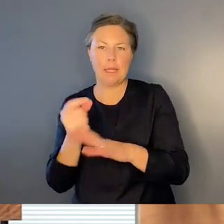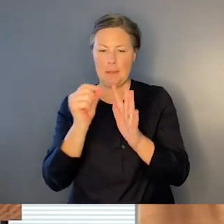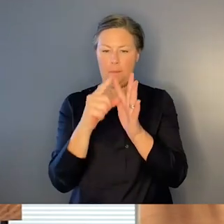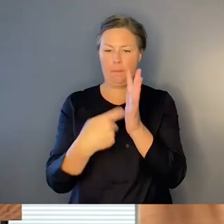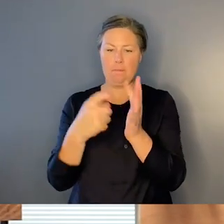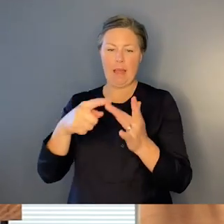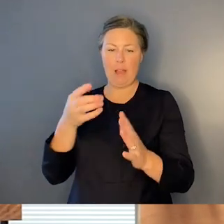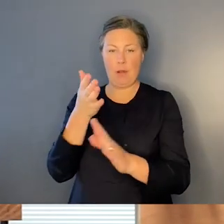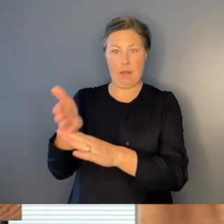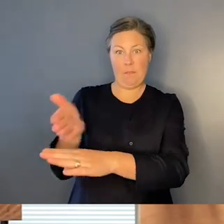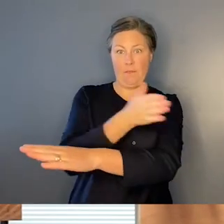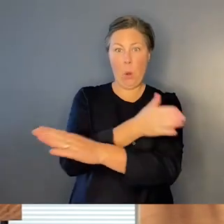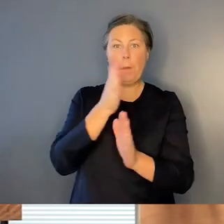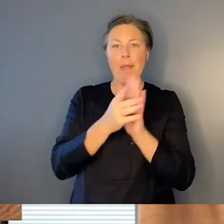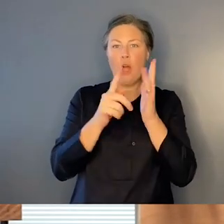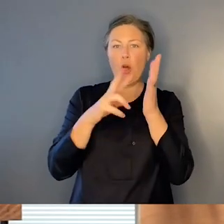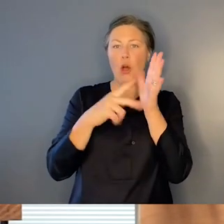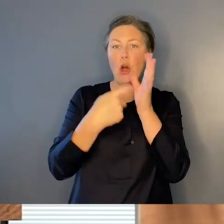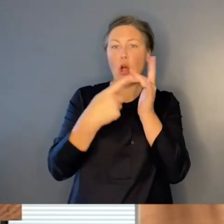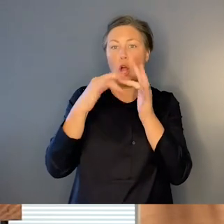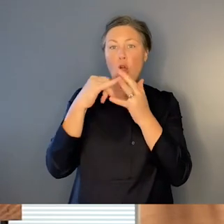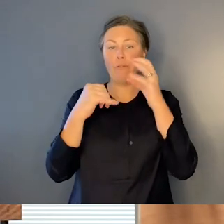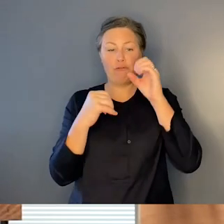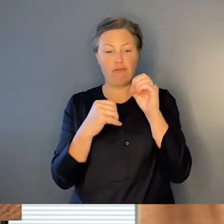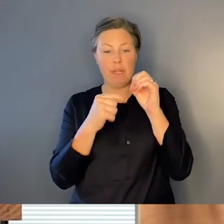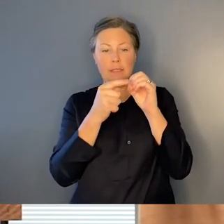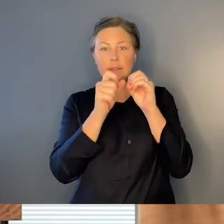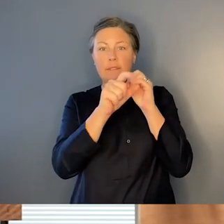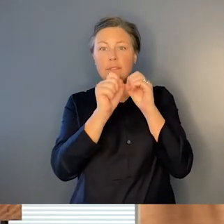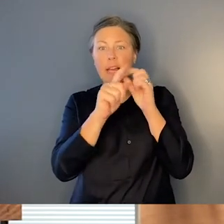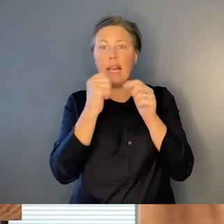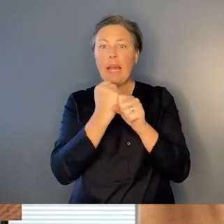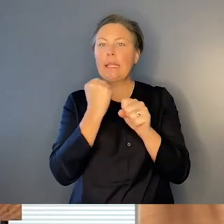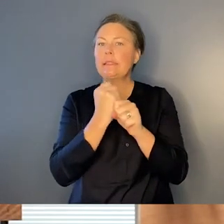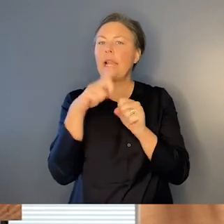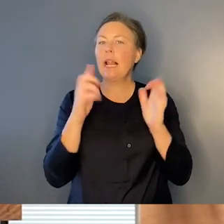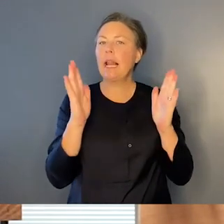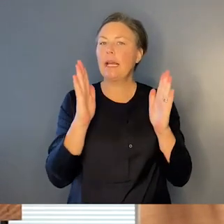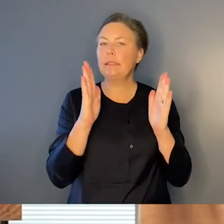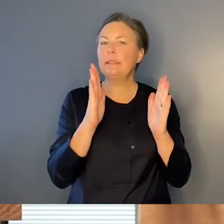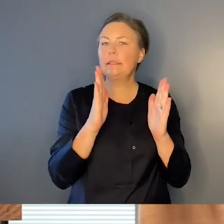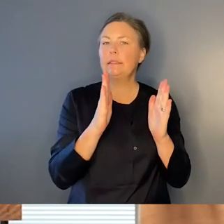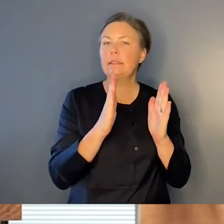Perimenopause is that stage where the ovaries begin to reduce releasing eggs